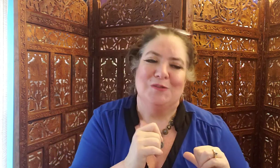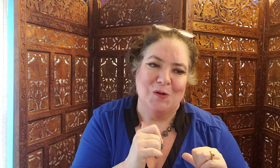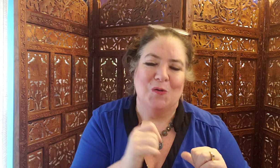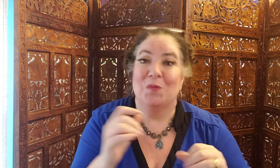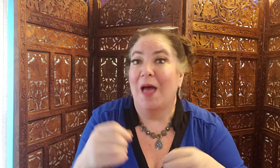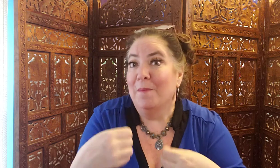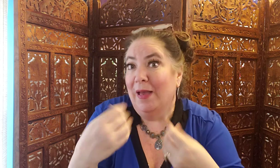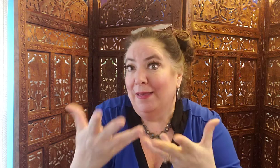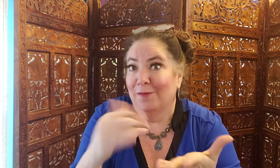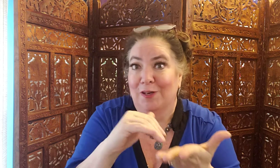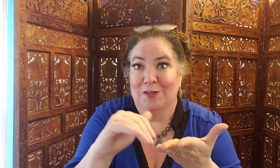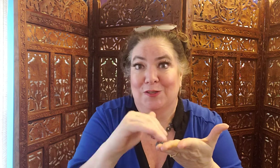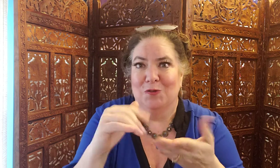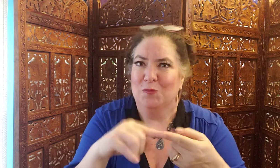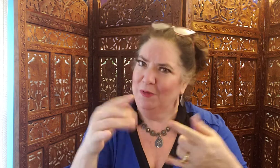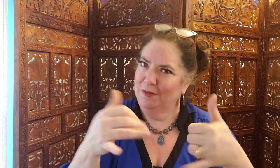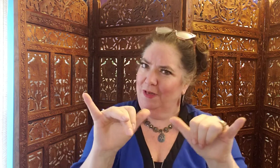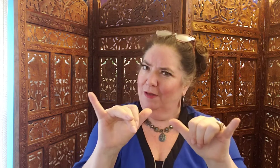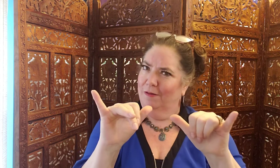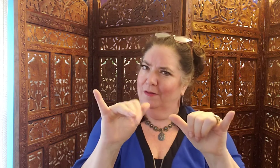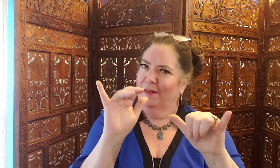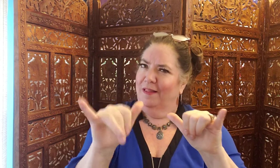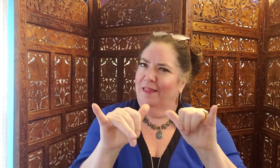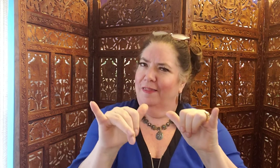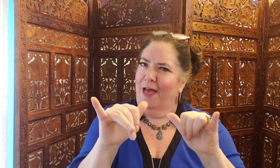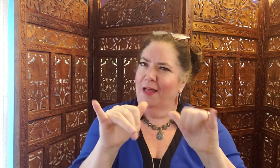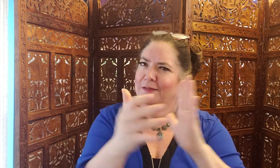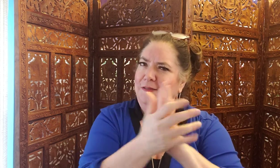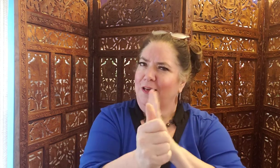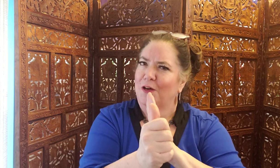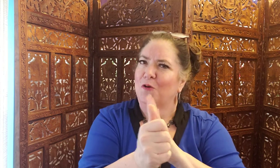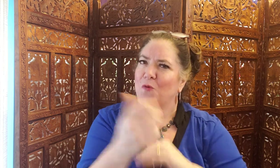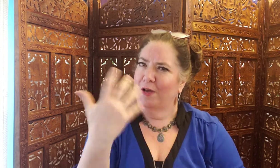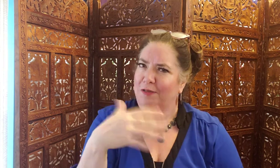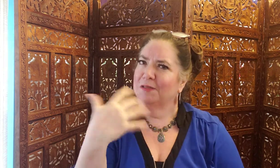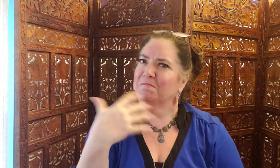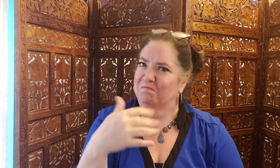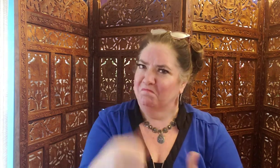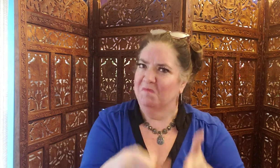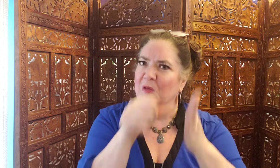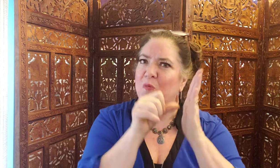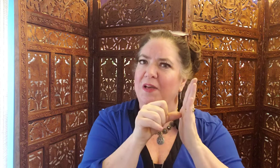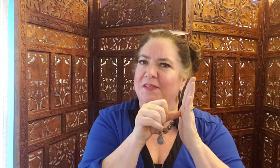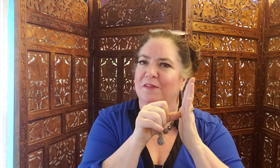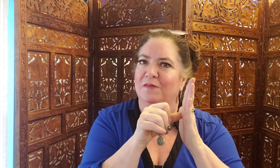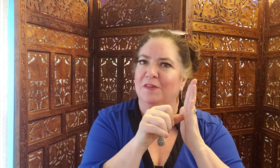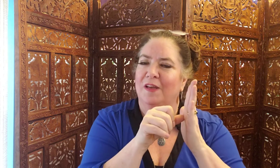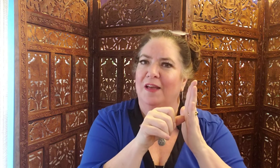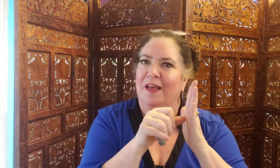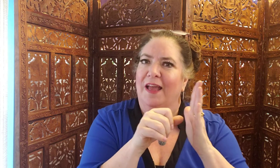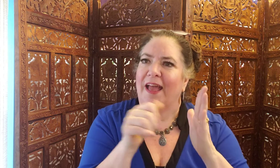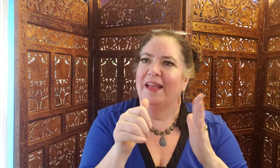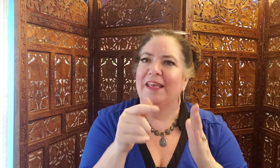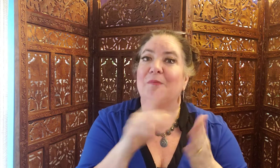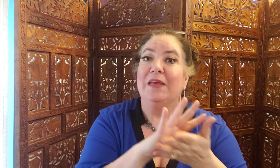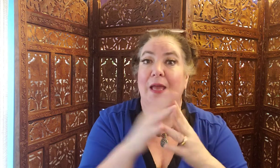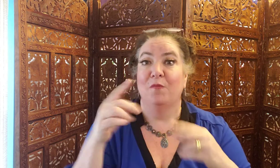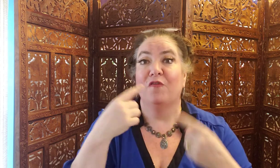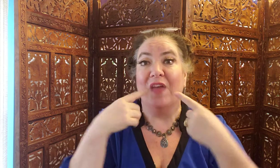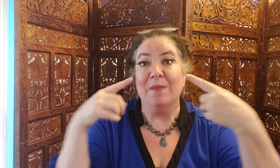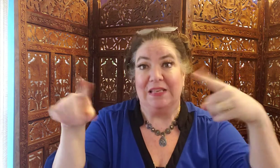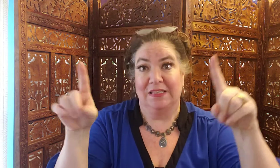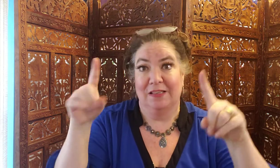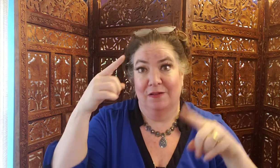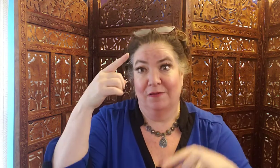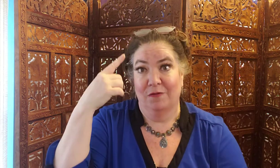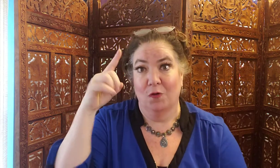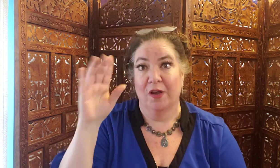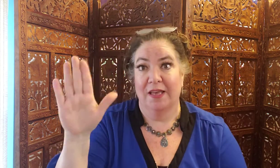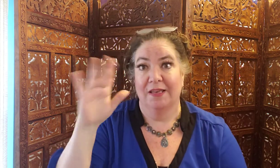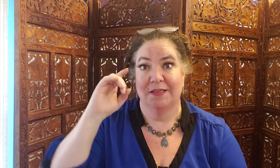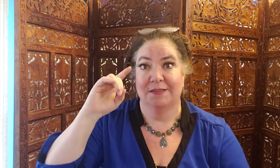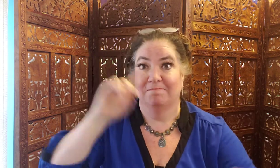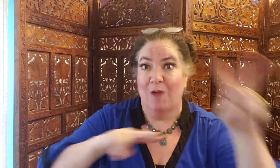so that might give an excuse. But still! that skill was impressive and he became famous for his